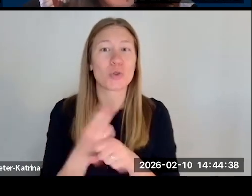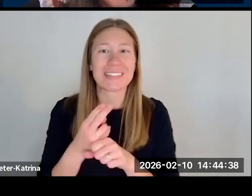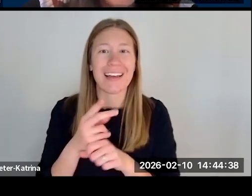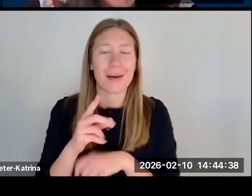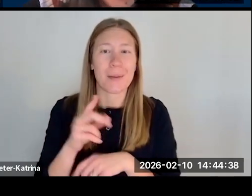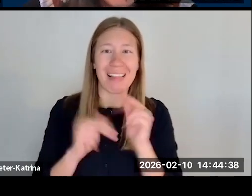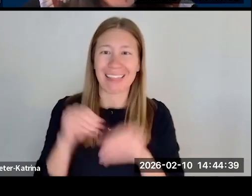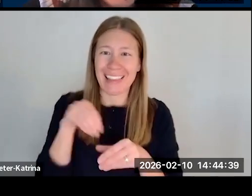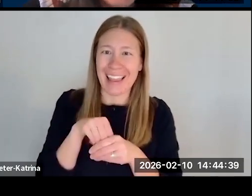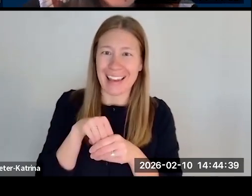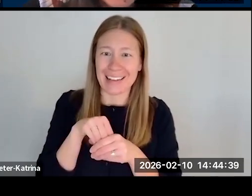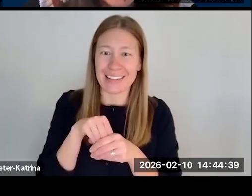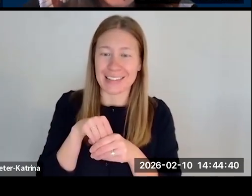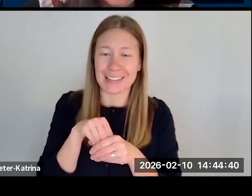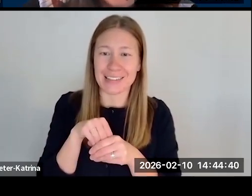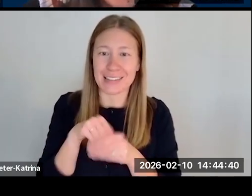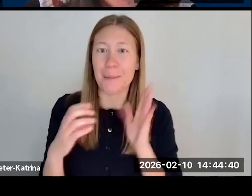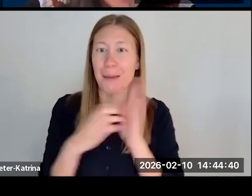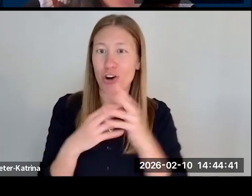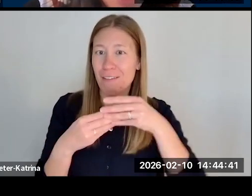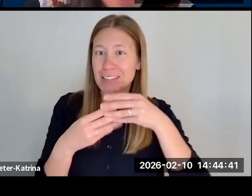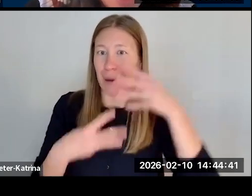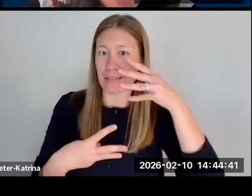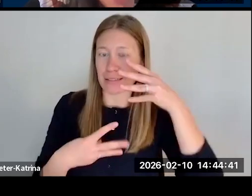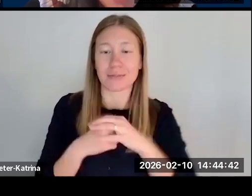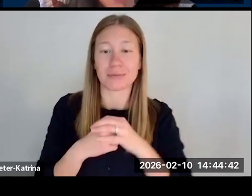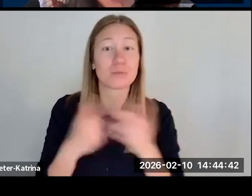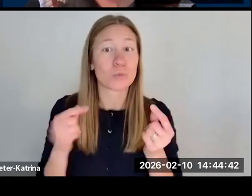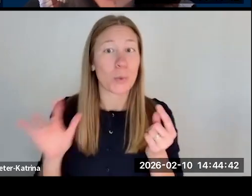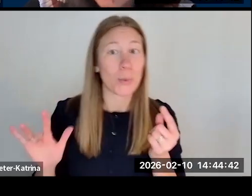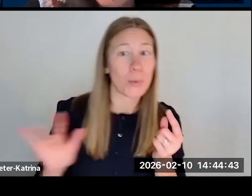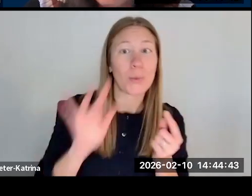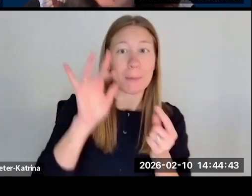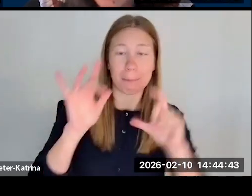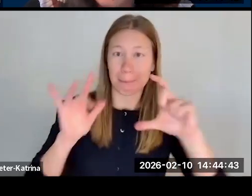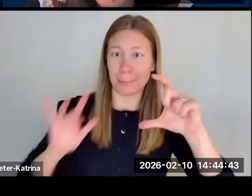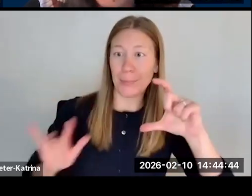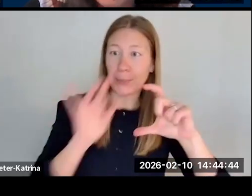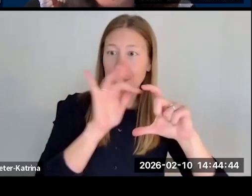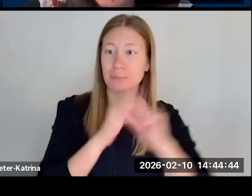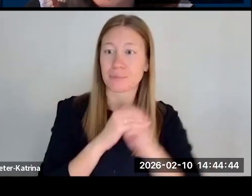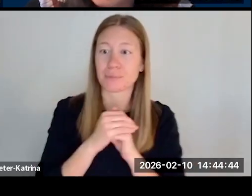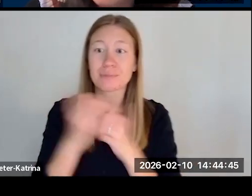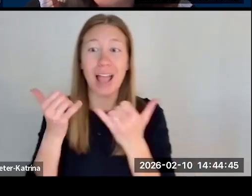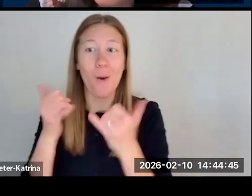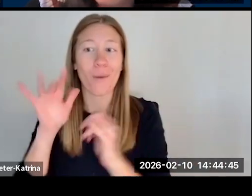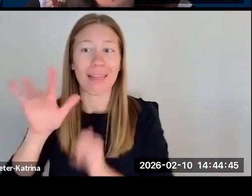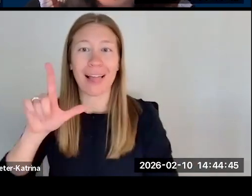So I'm gonna highlight my list items and click line in paragraph spacing from my